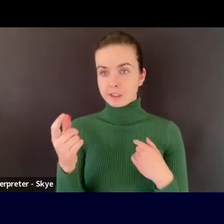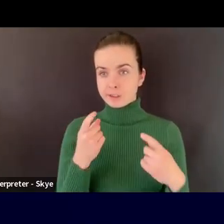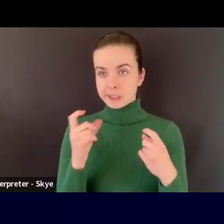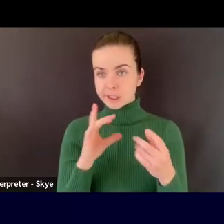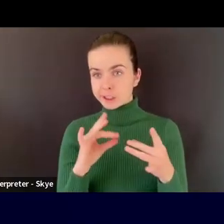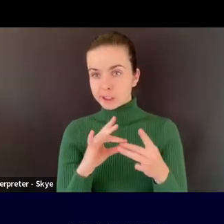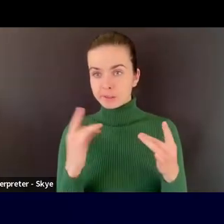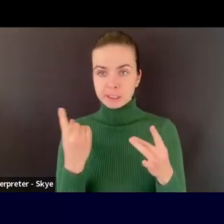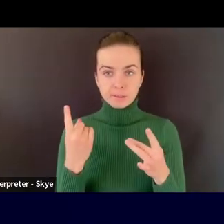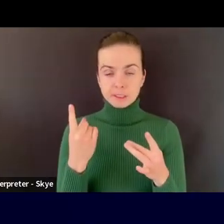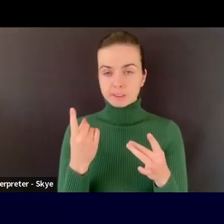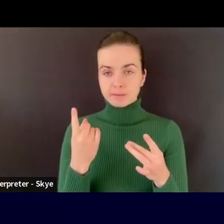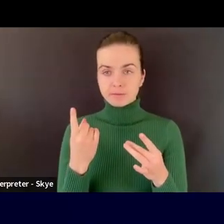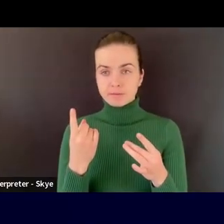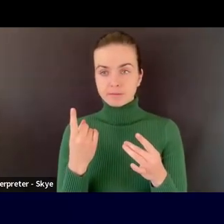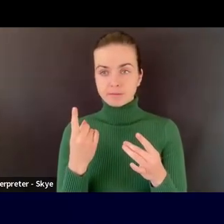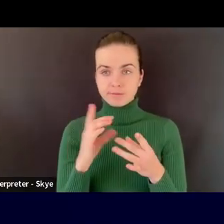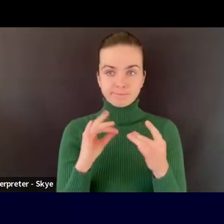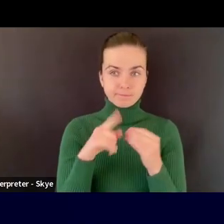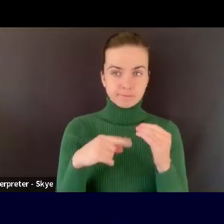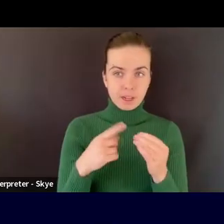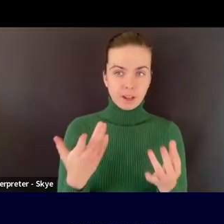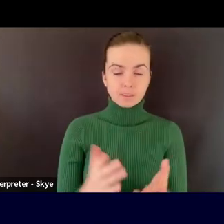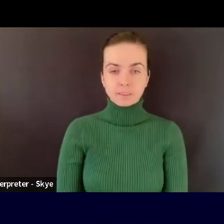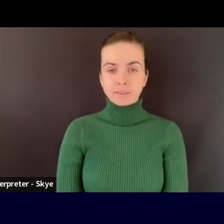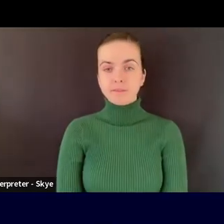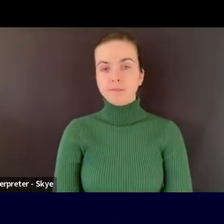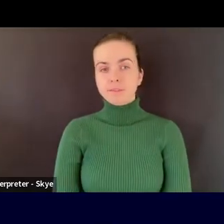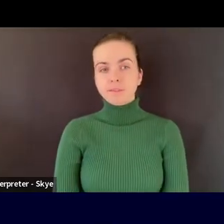anything you would like to engage with Michelle or Aaron about?